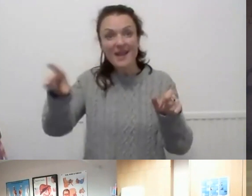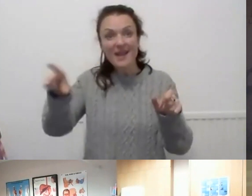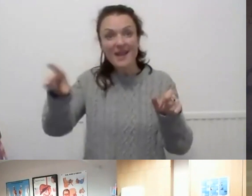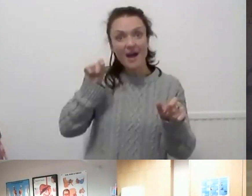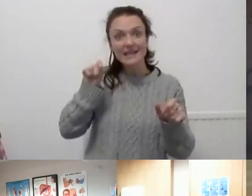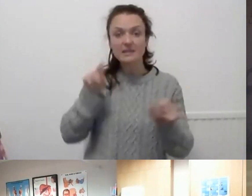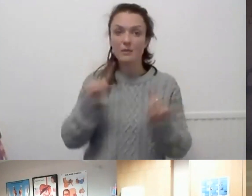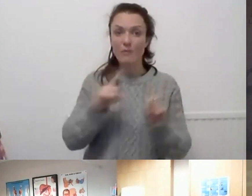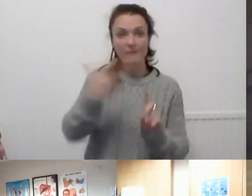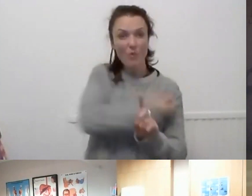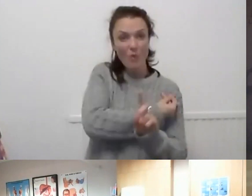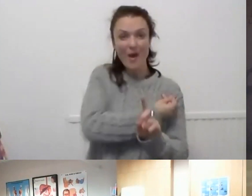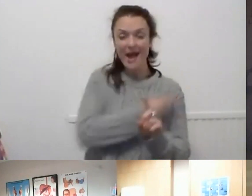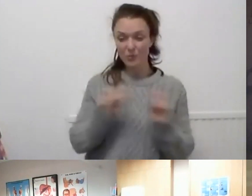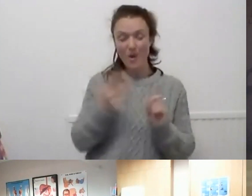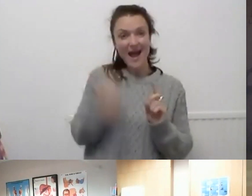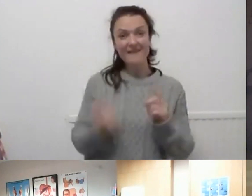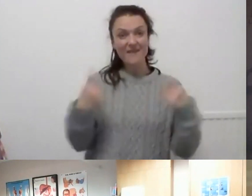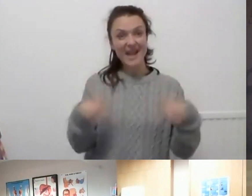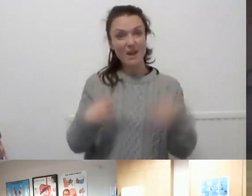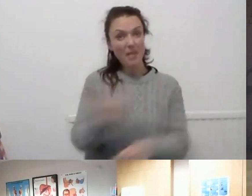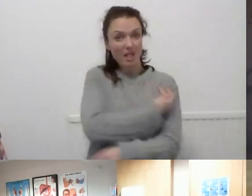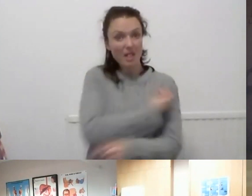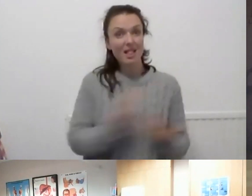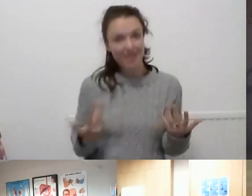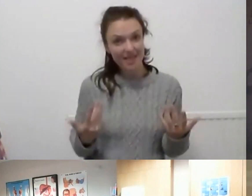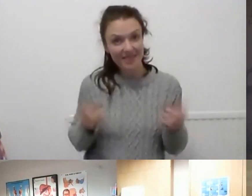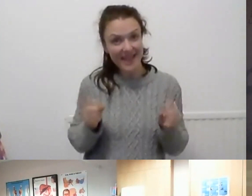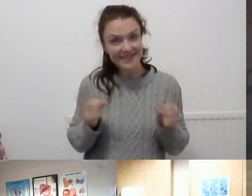advice is that you should take the vaccine that that's offered to you at that time.